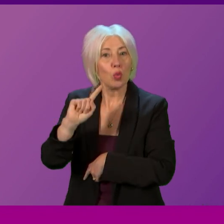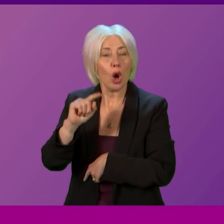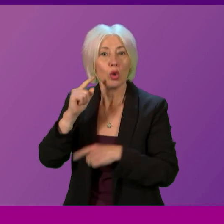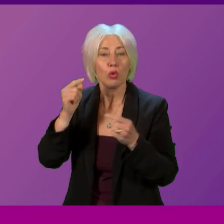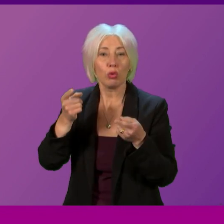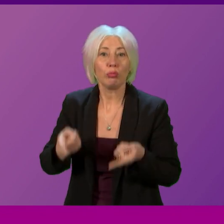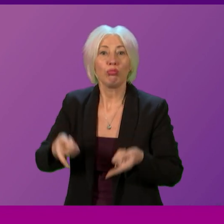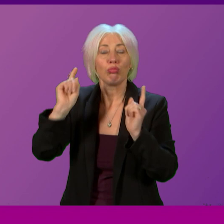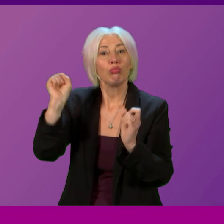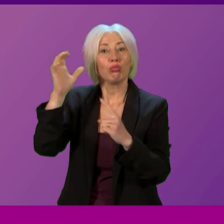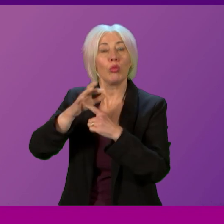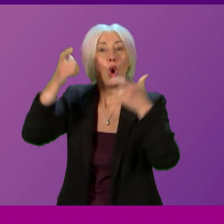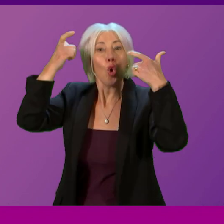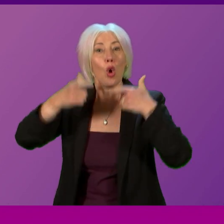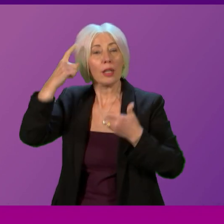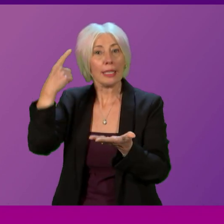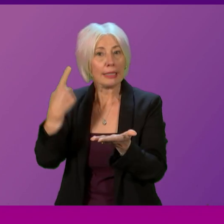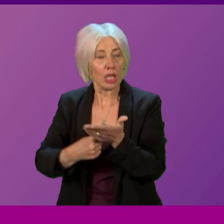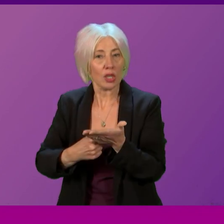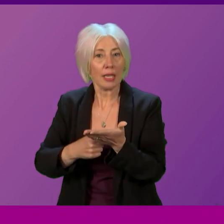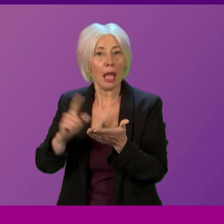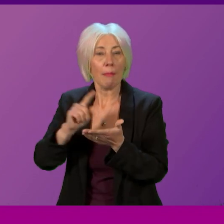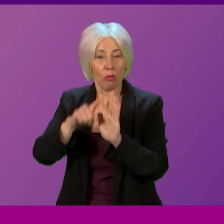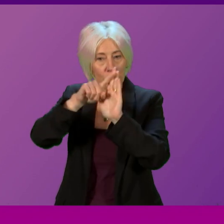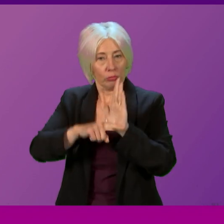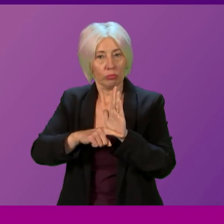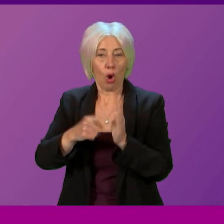Court decision regarding legislating on an independence referendum.